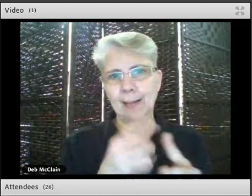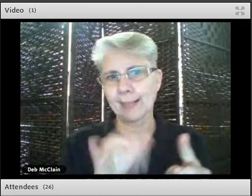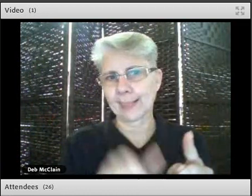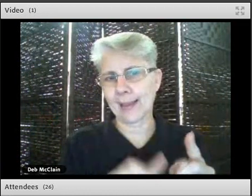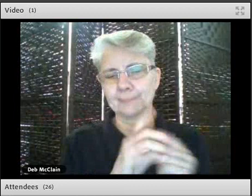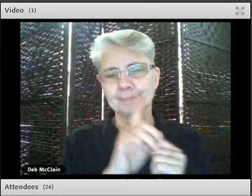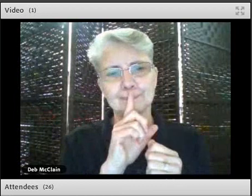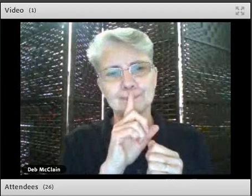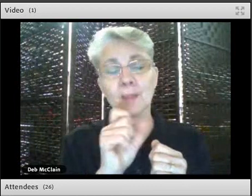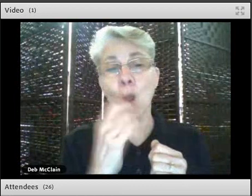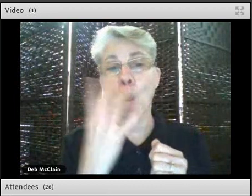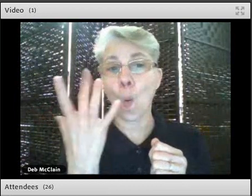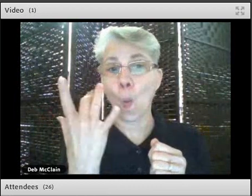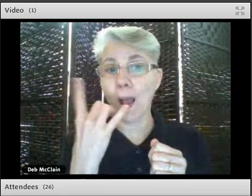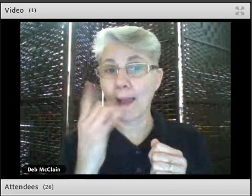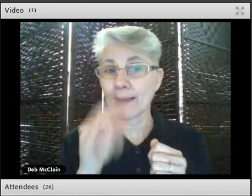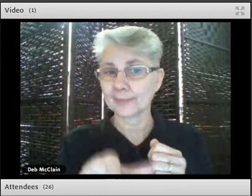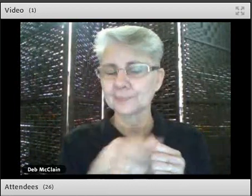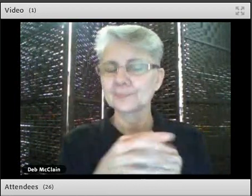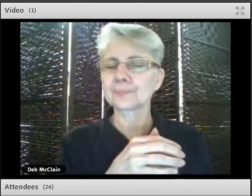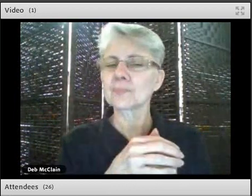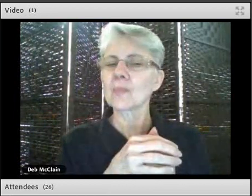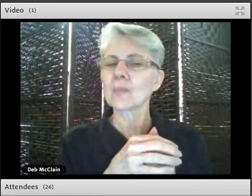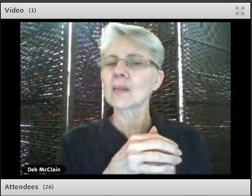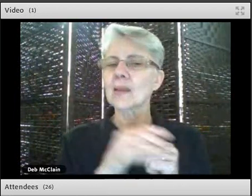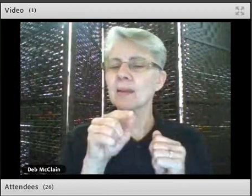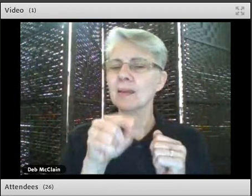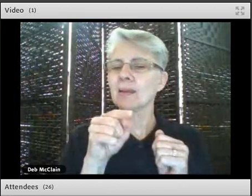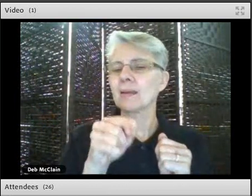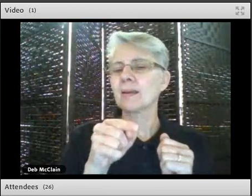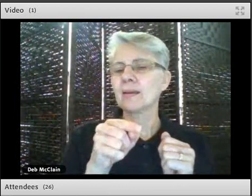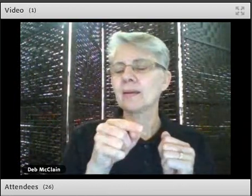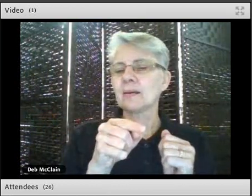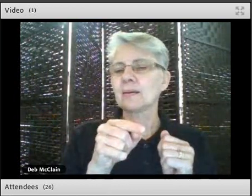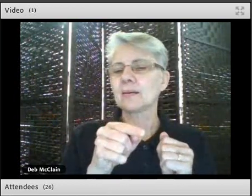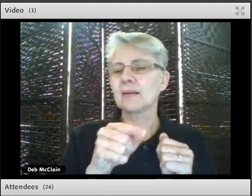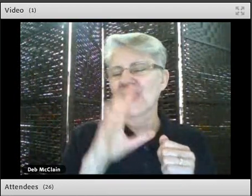will just be assembled and presented on the screen.